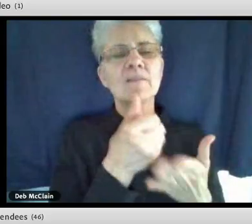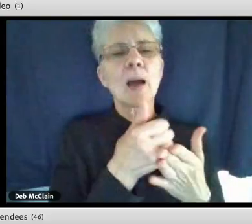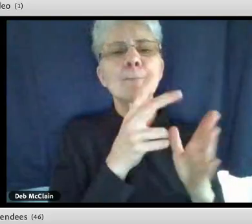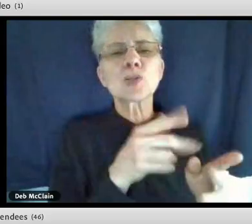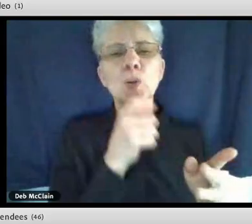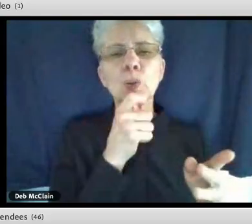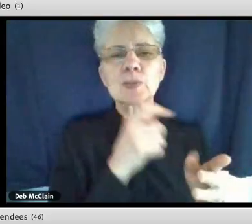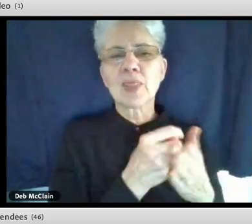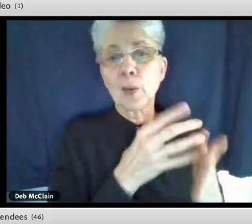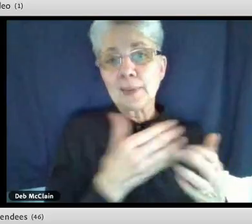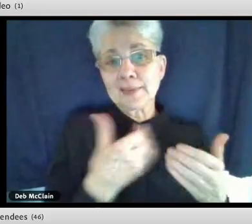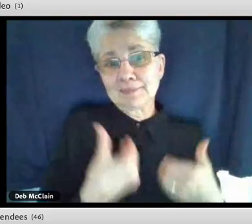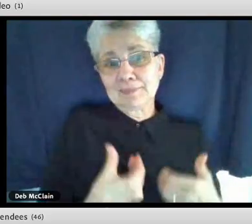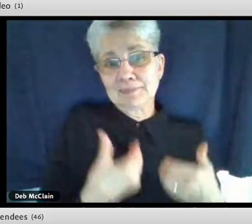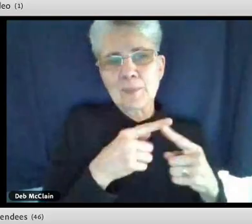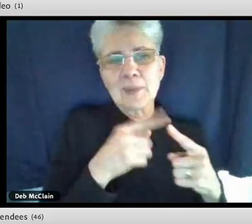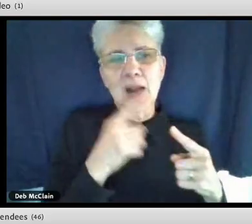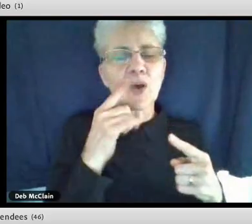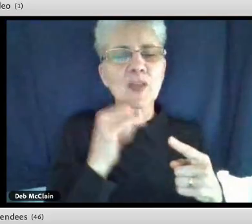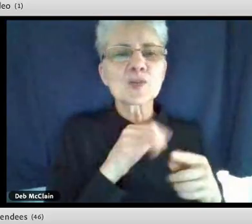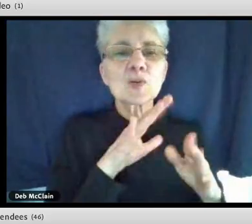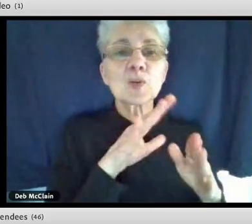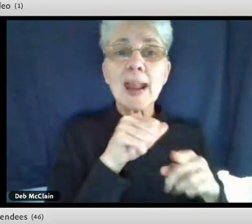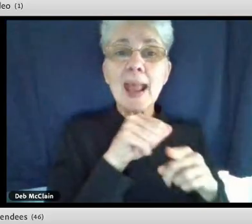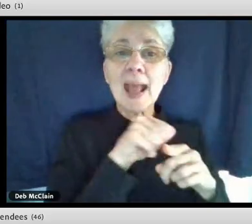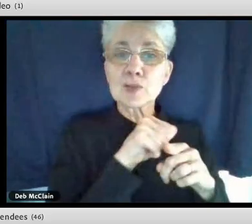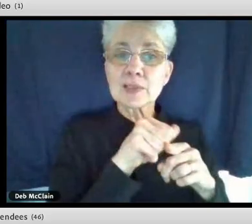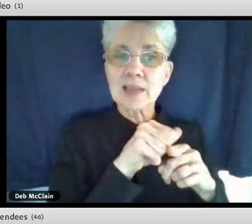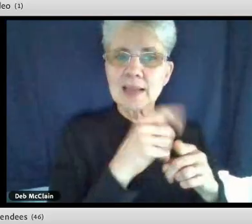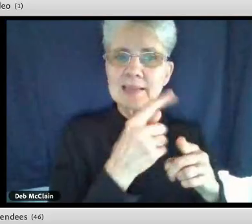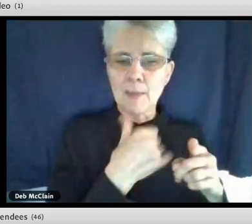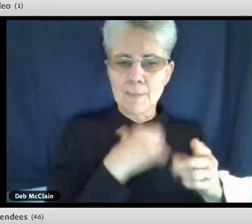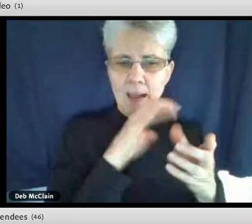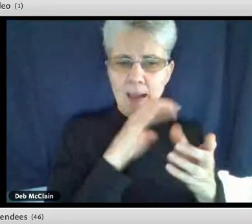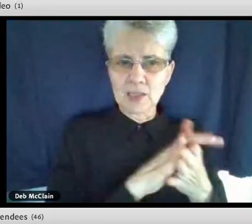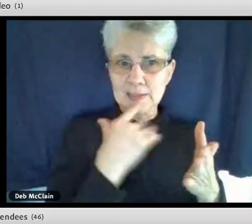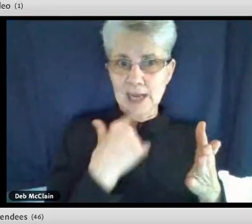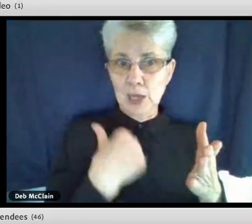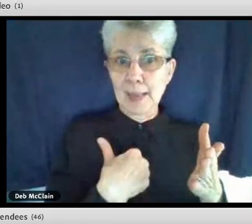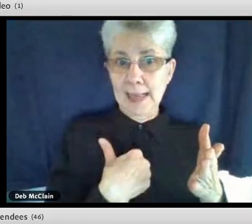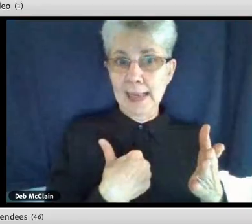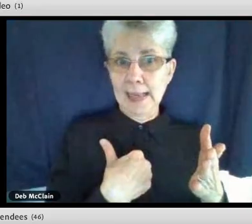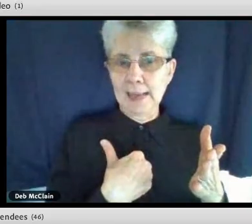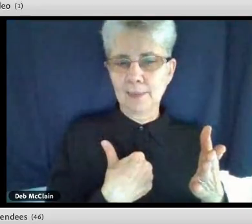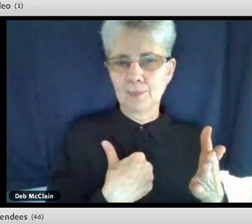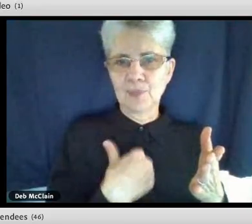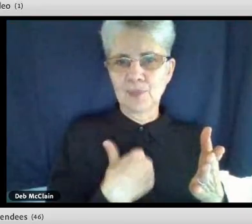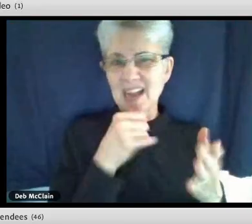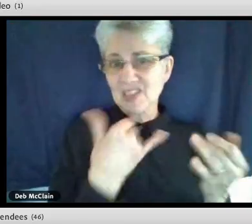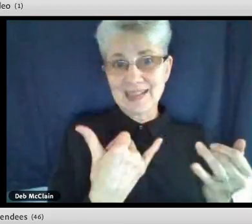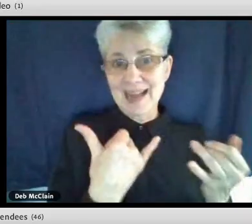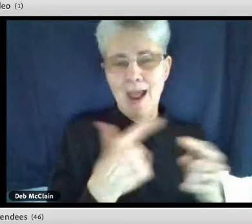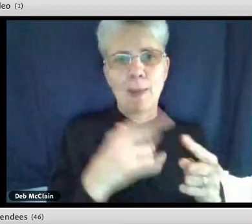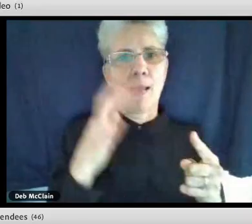but I thought this was a great exercise. This is something my husband says to me, not just now, but the whole time we've been together.